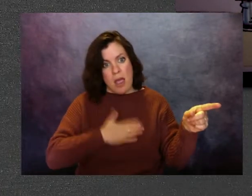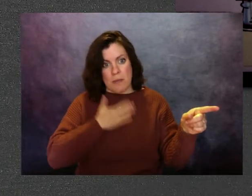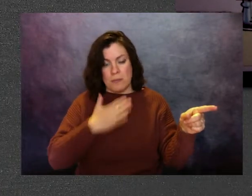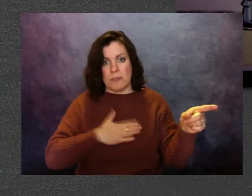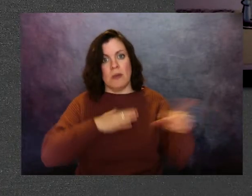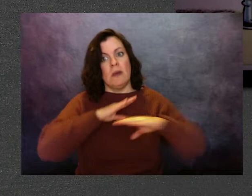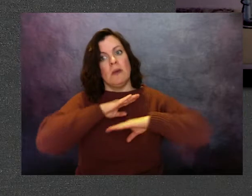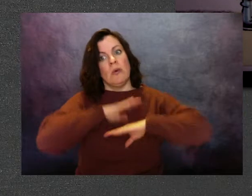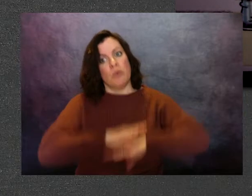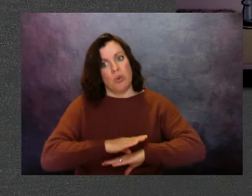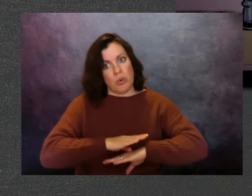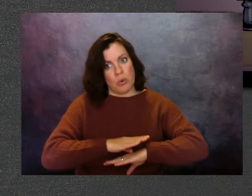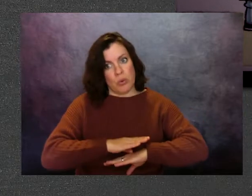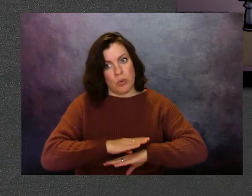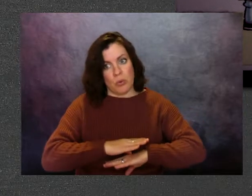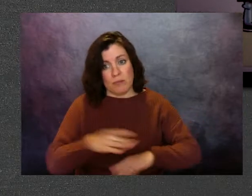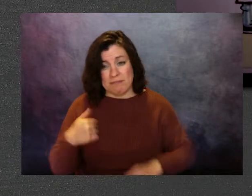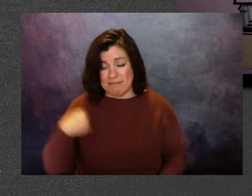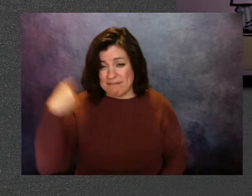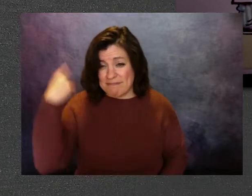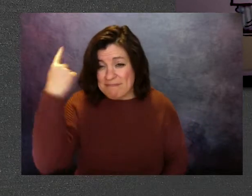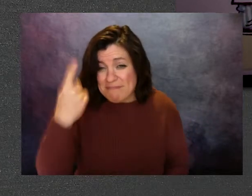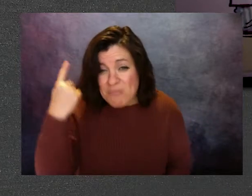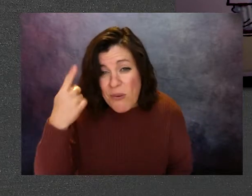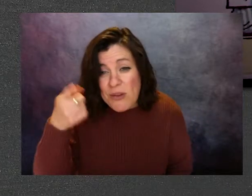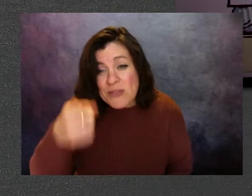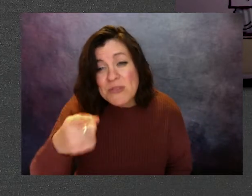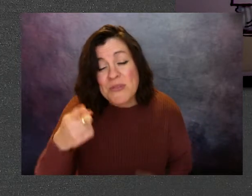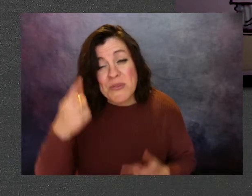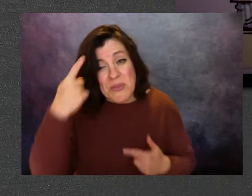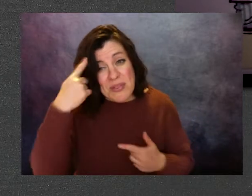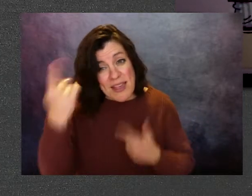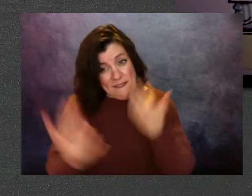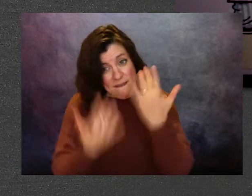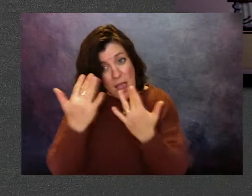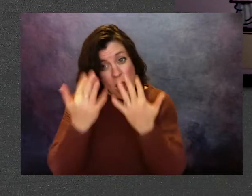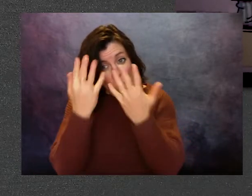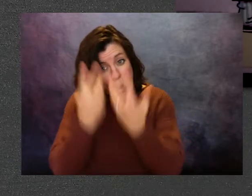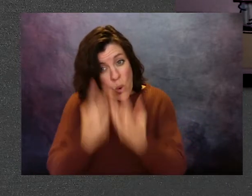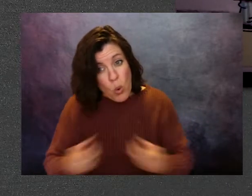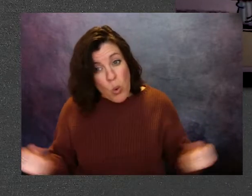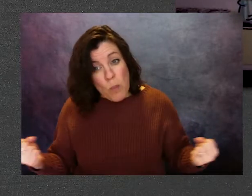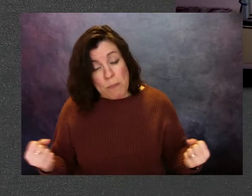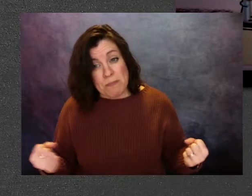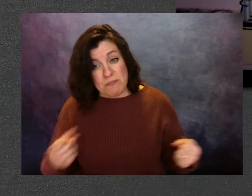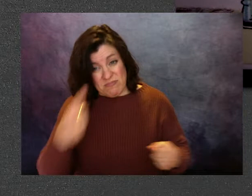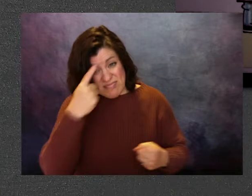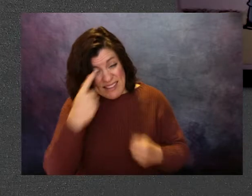I wonder friends. Do you think that it is hard work to be a firefighter? Yeah, I bet.